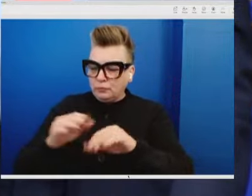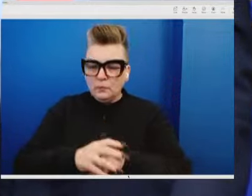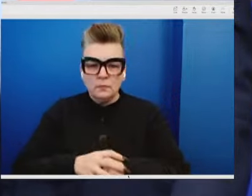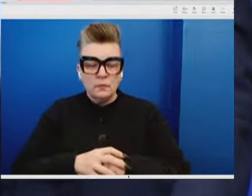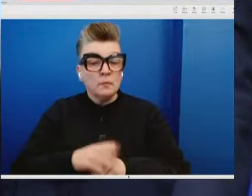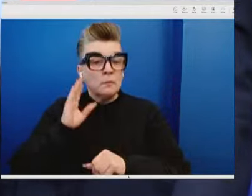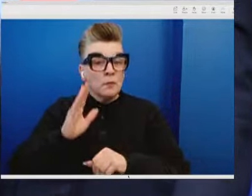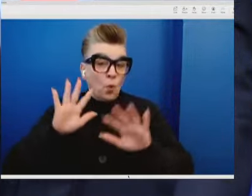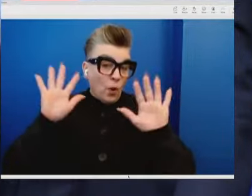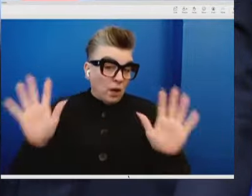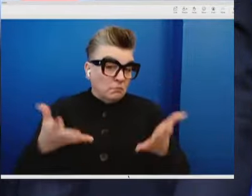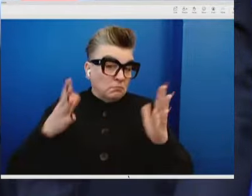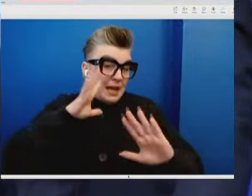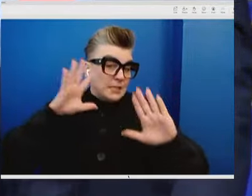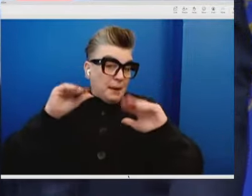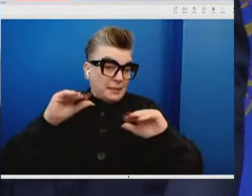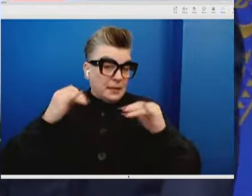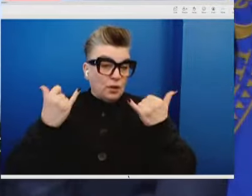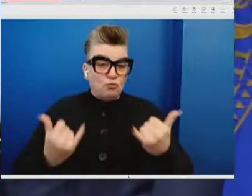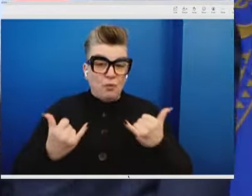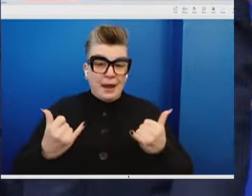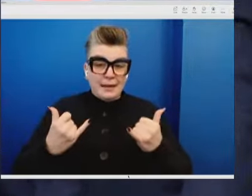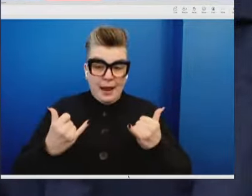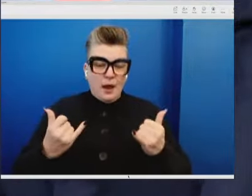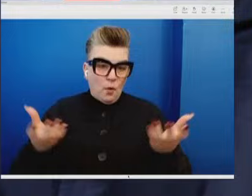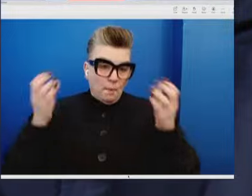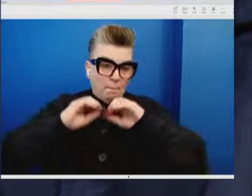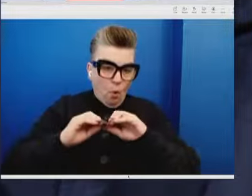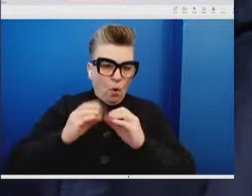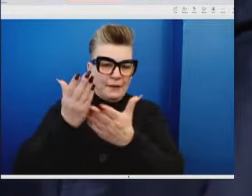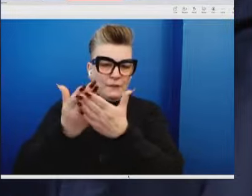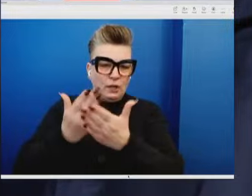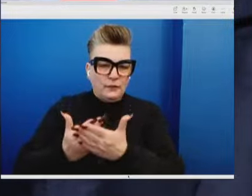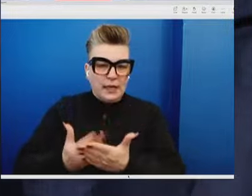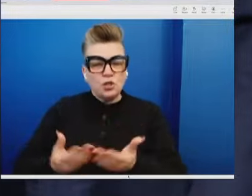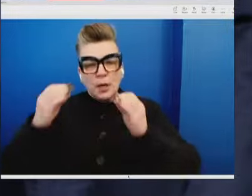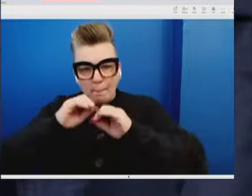on that and adding extra verification levels so that that's all data-first.